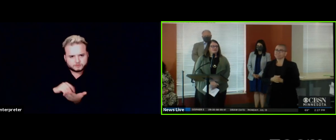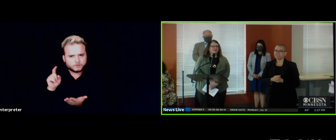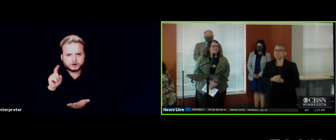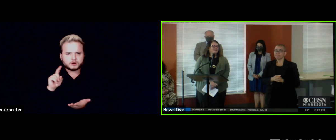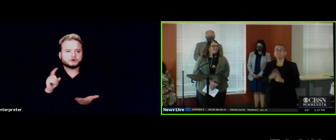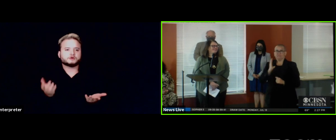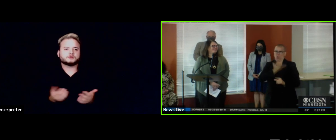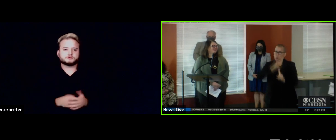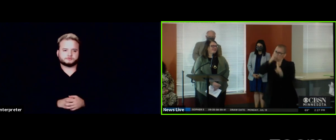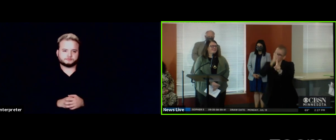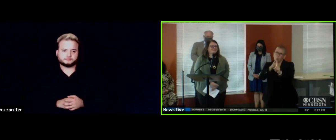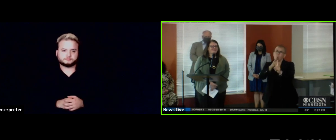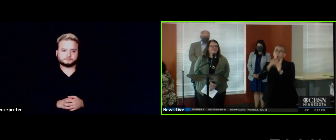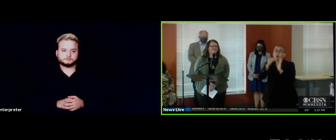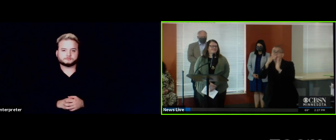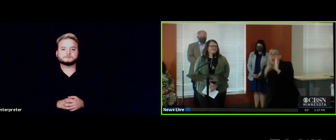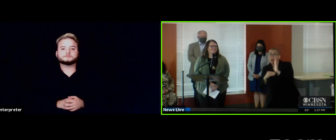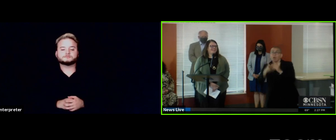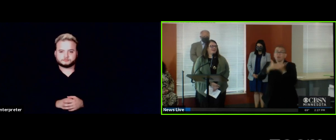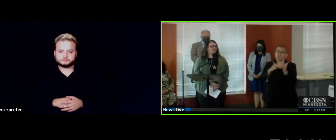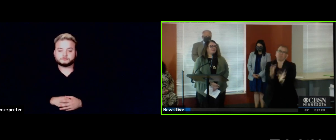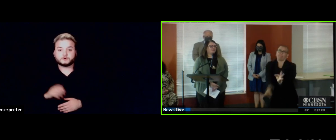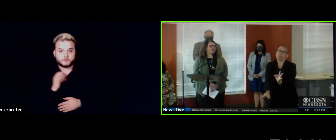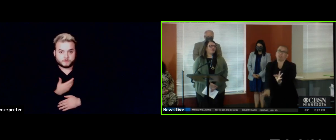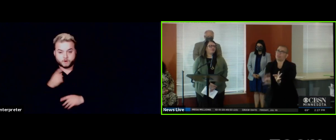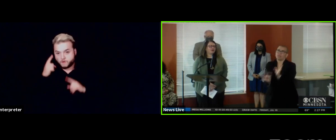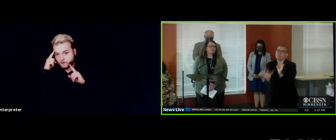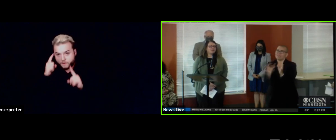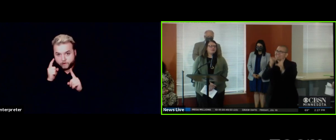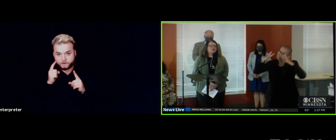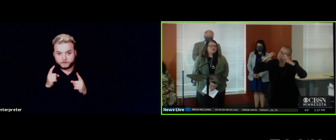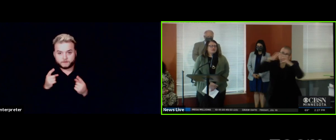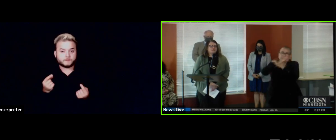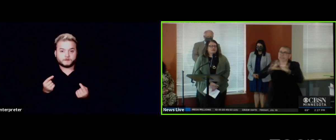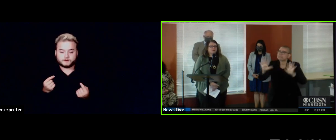as possible. I haven't seen the criteria from the state yet on what the program is going